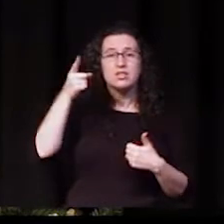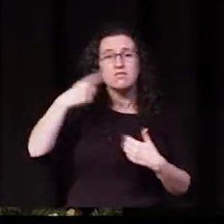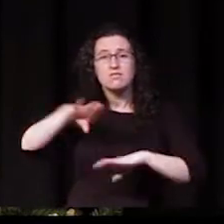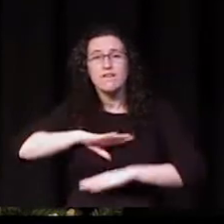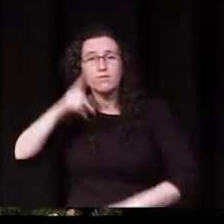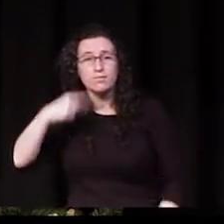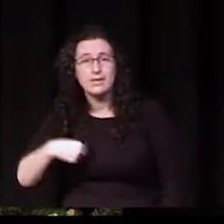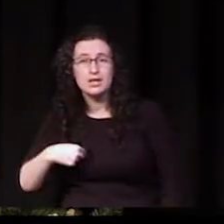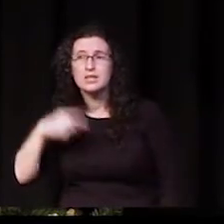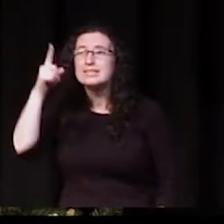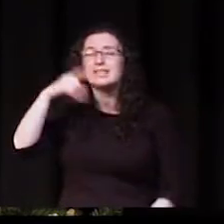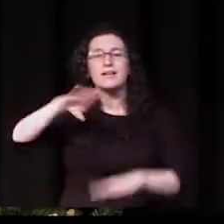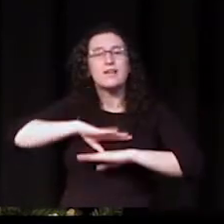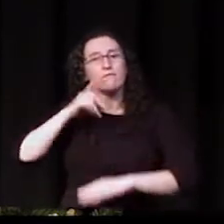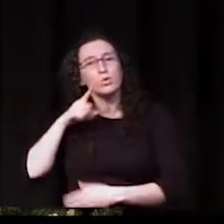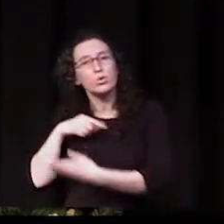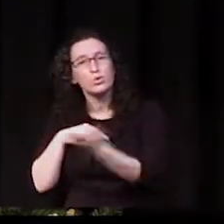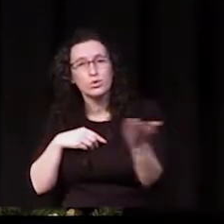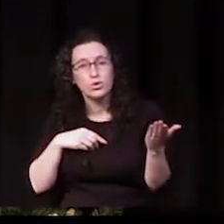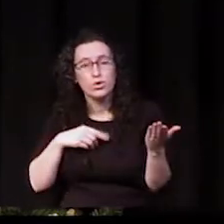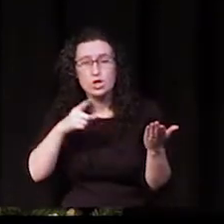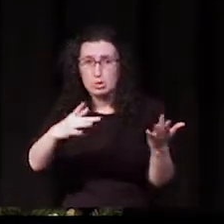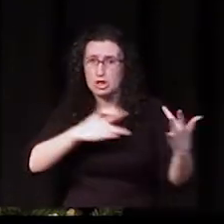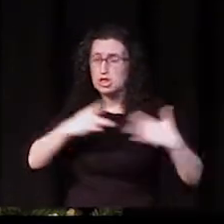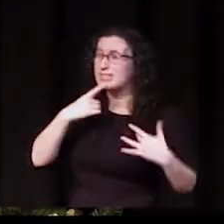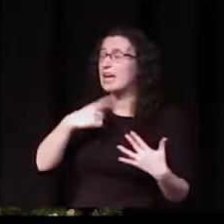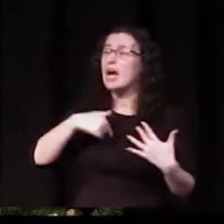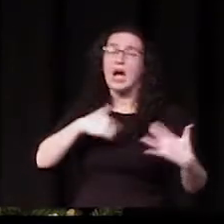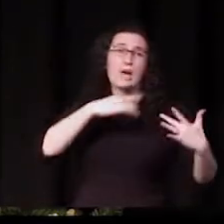Those things that concern you, when you say I am worried about blank,